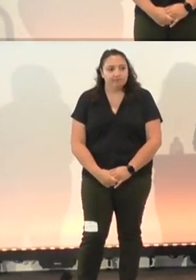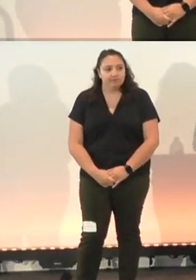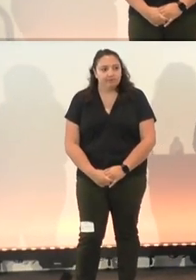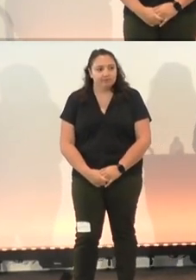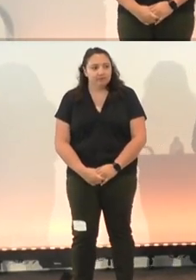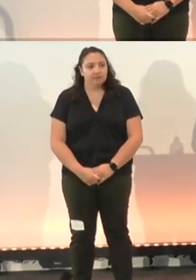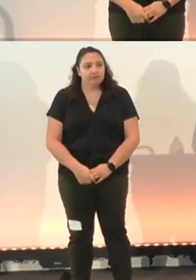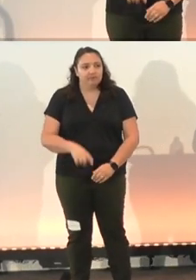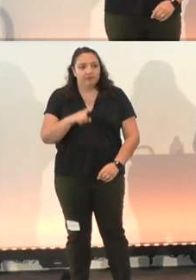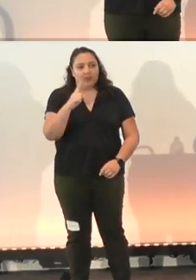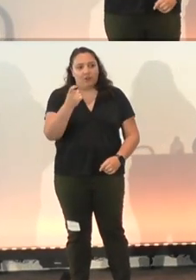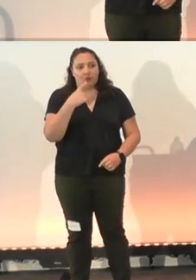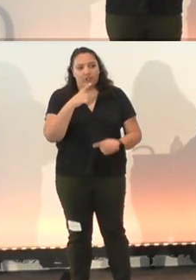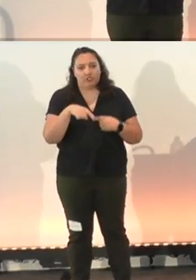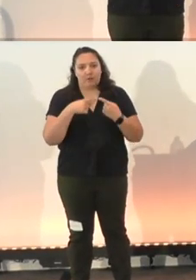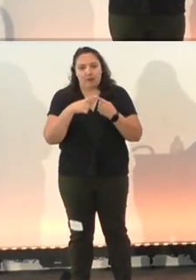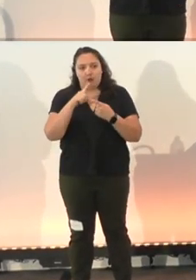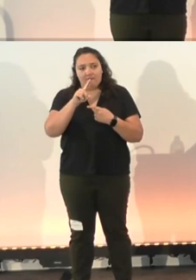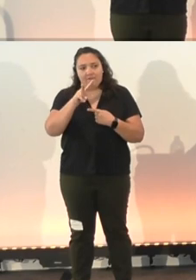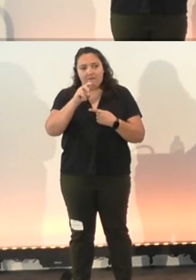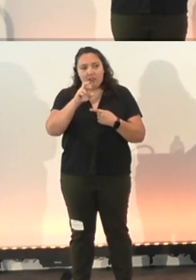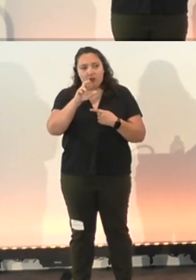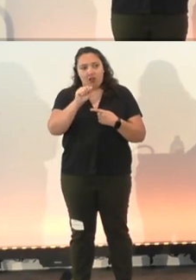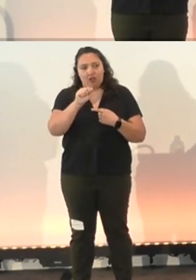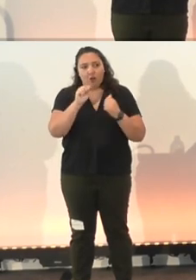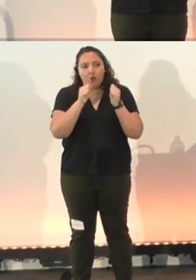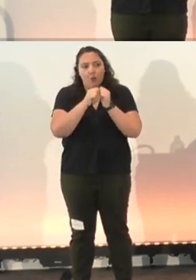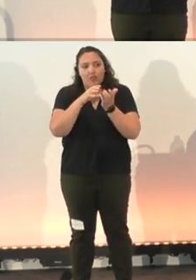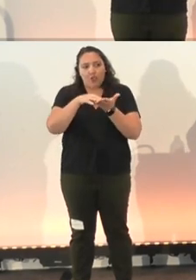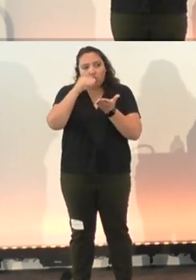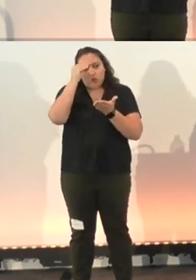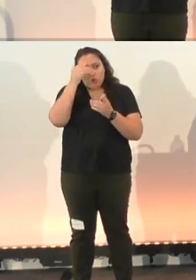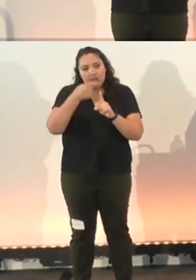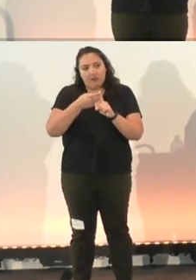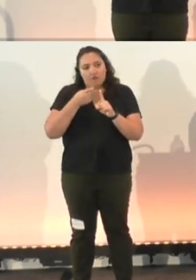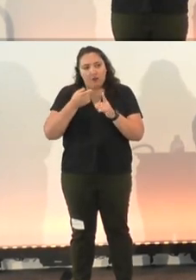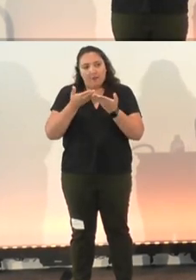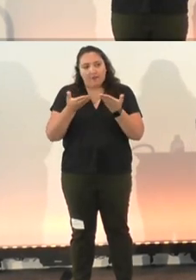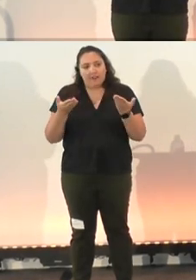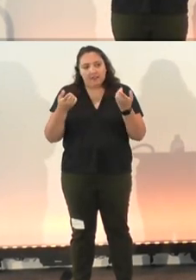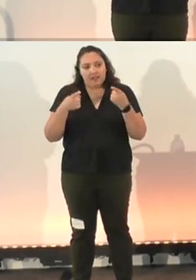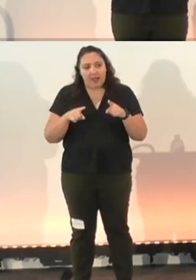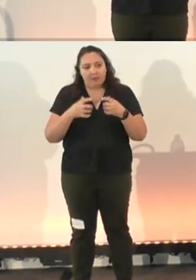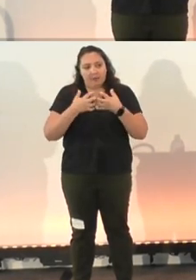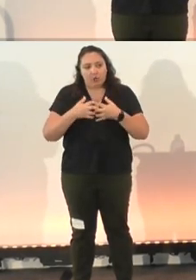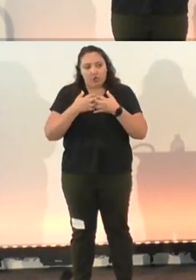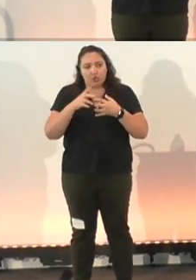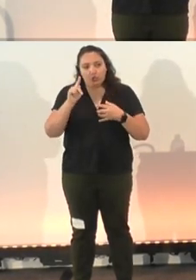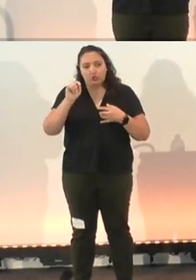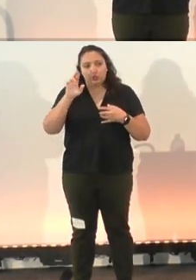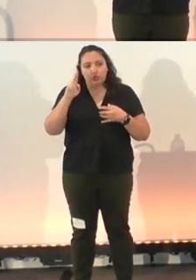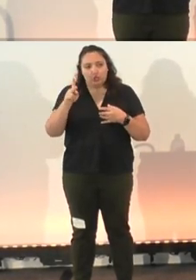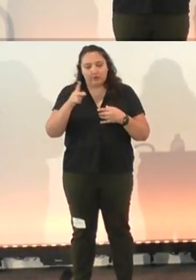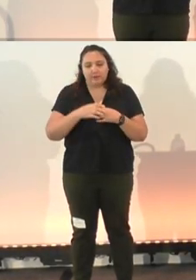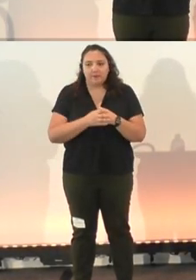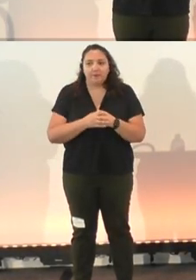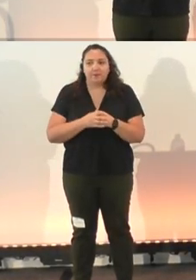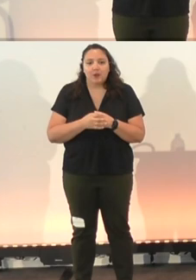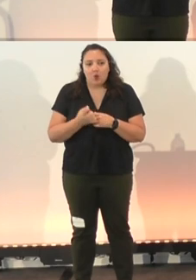I have a question with regards to VERA, learning from things that happen. One of the areas being